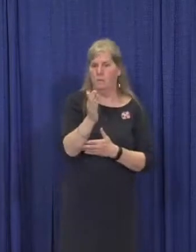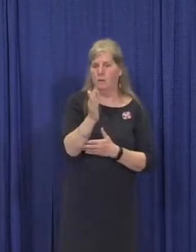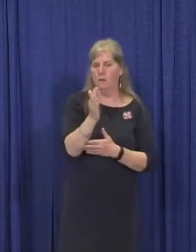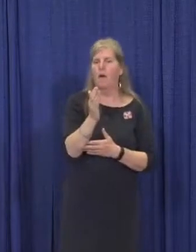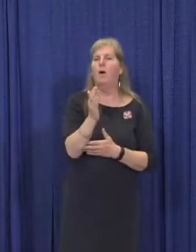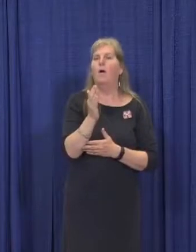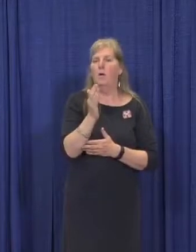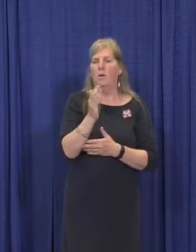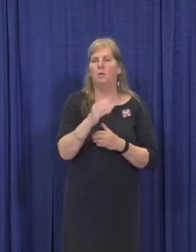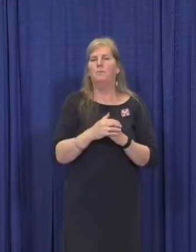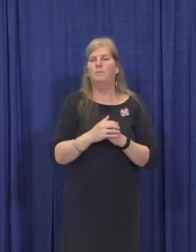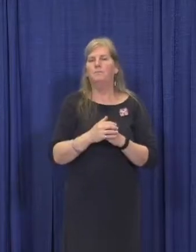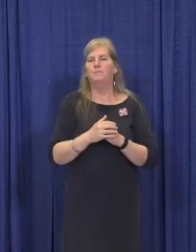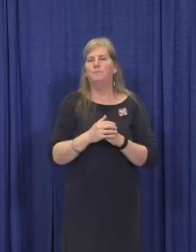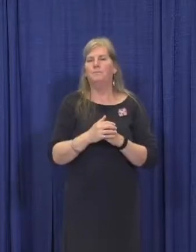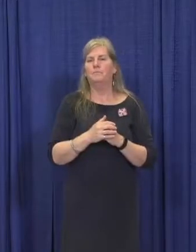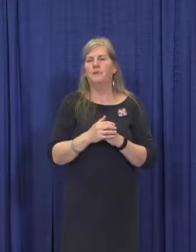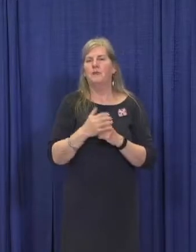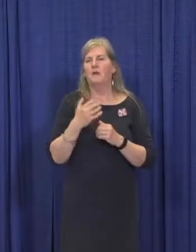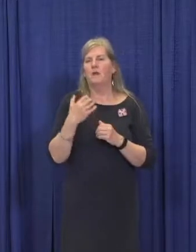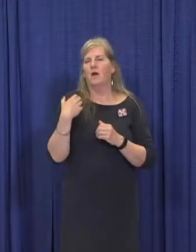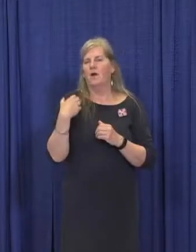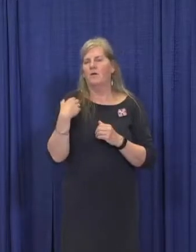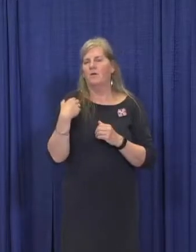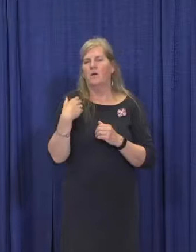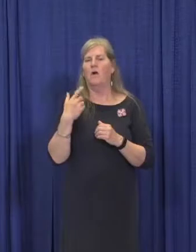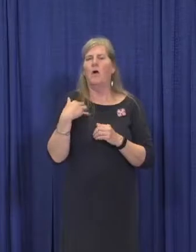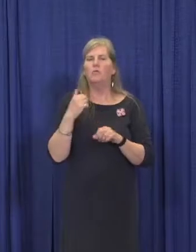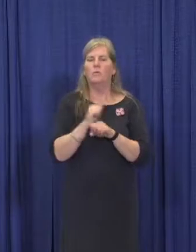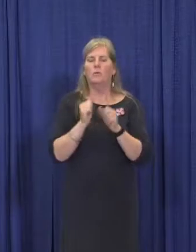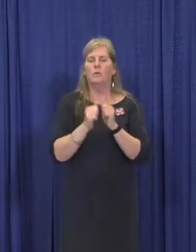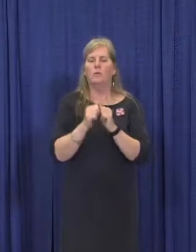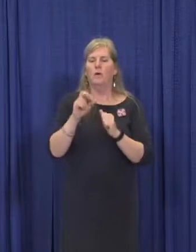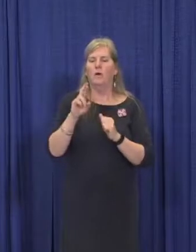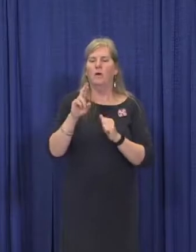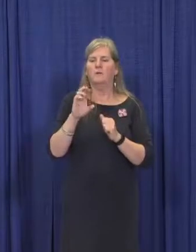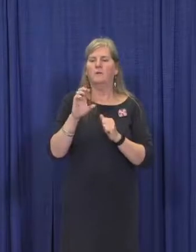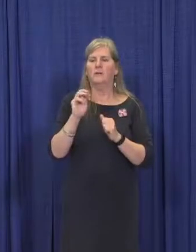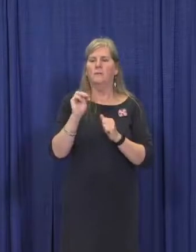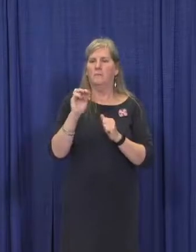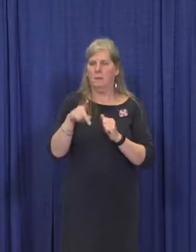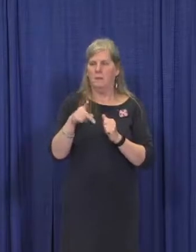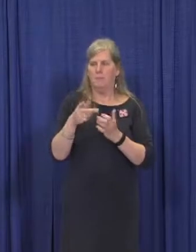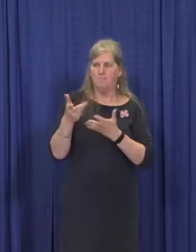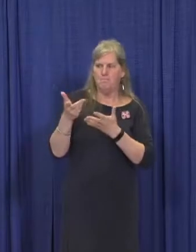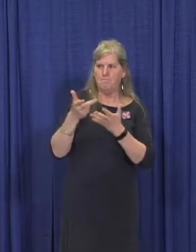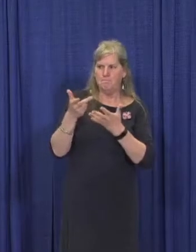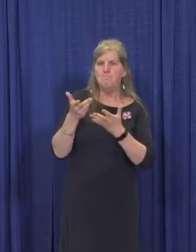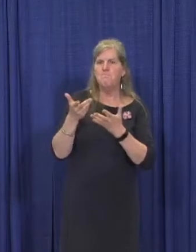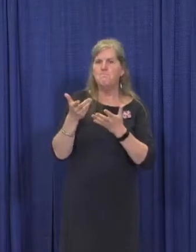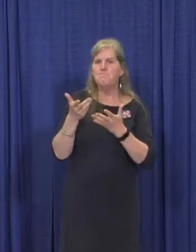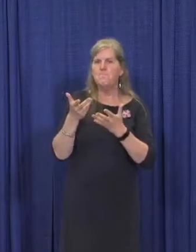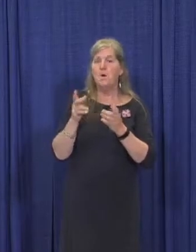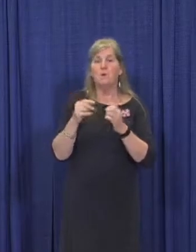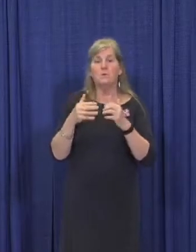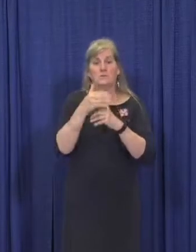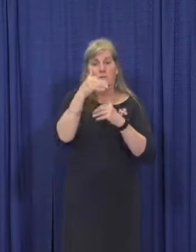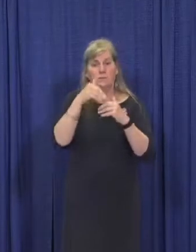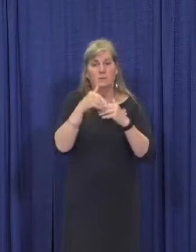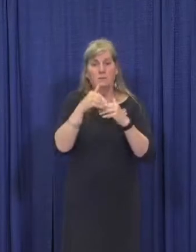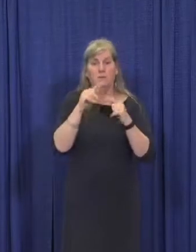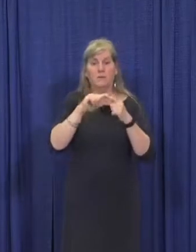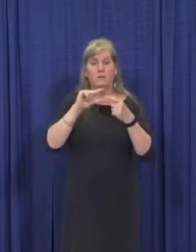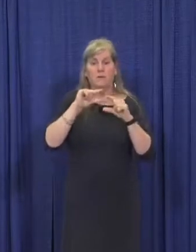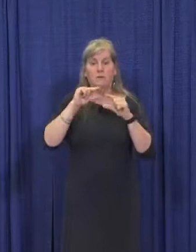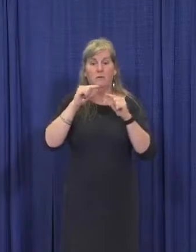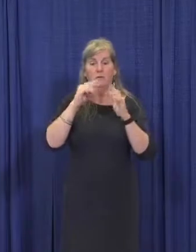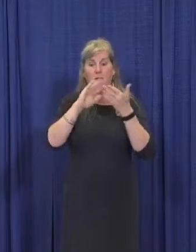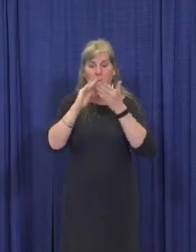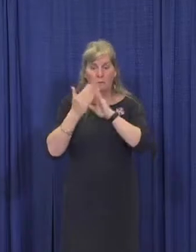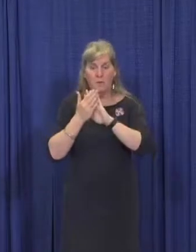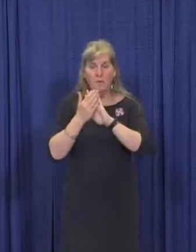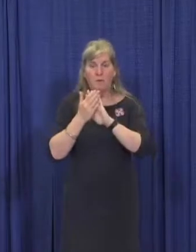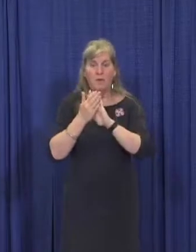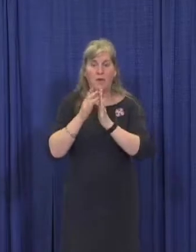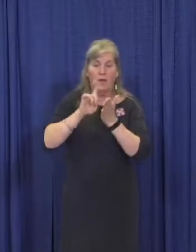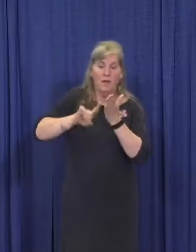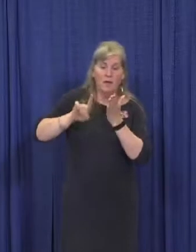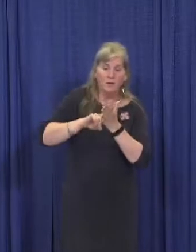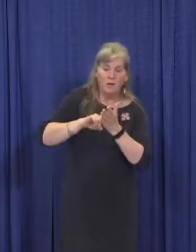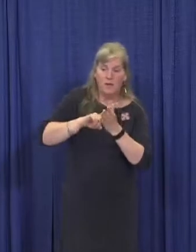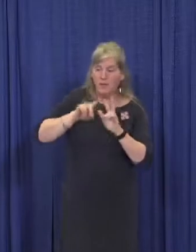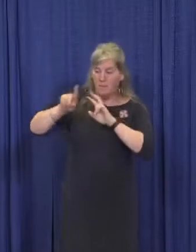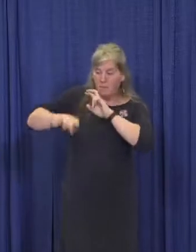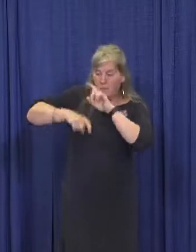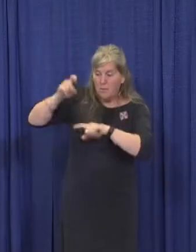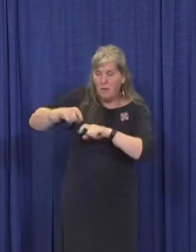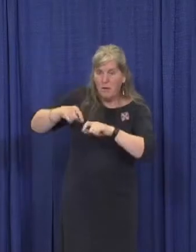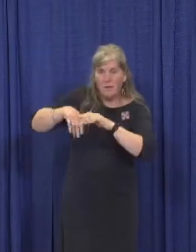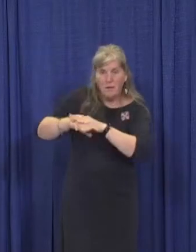be more President and getting